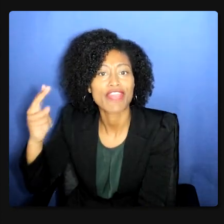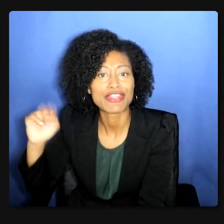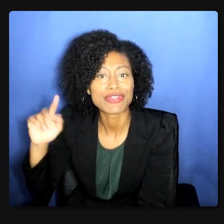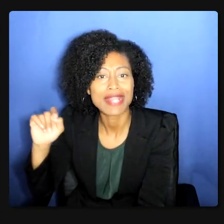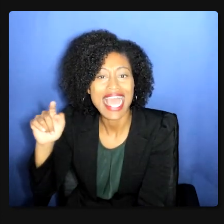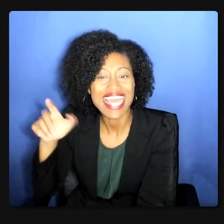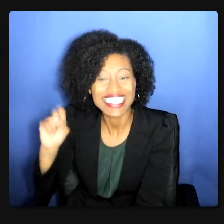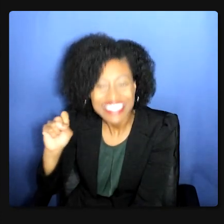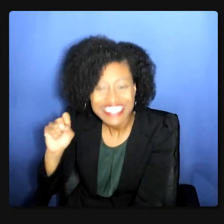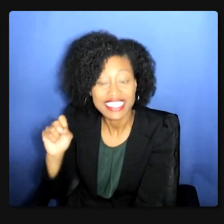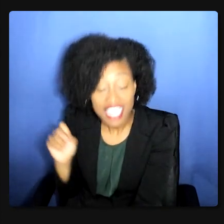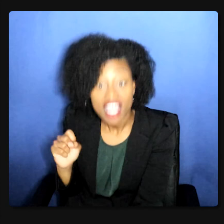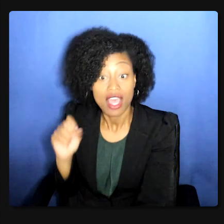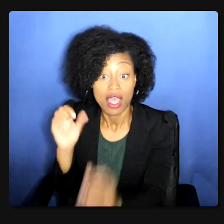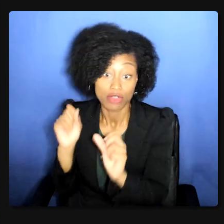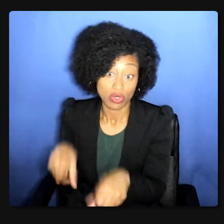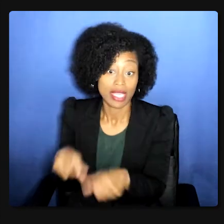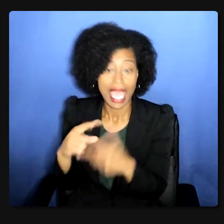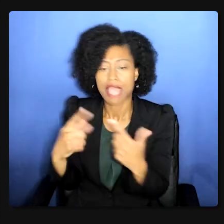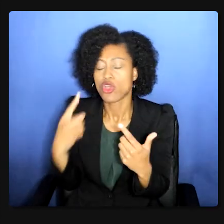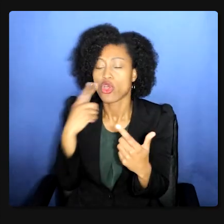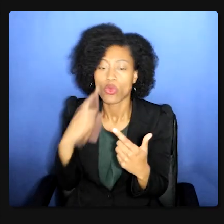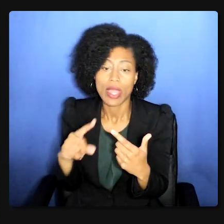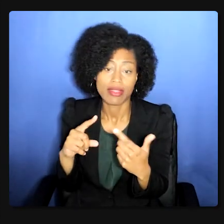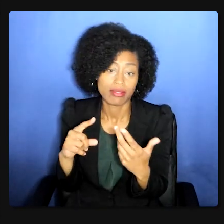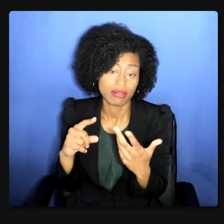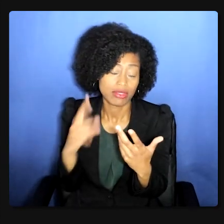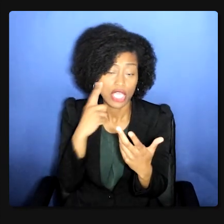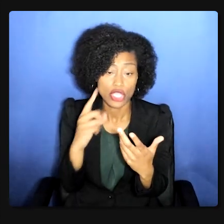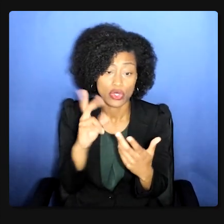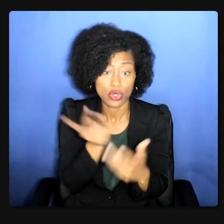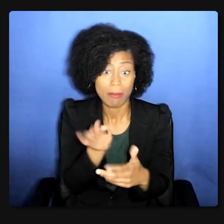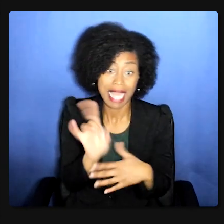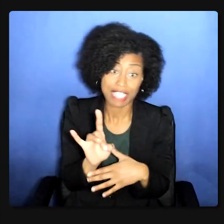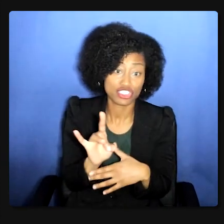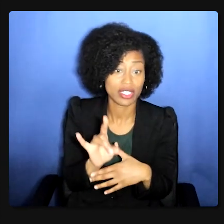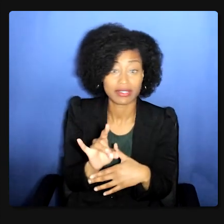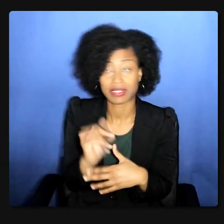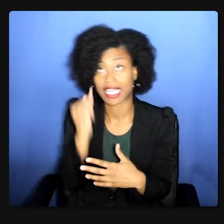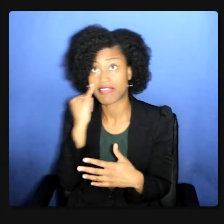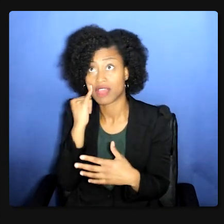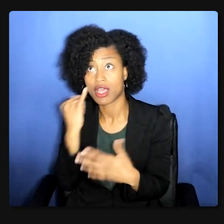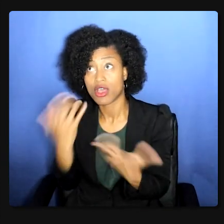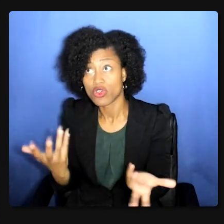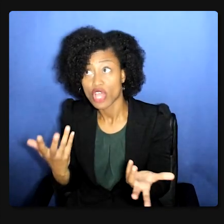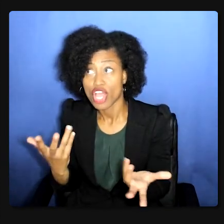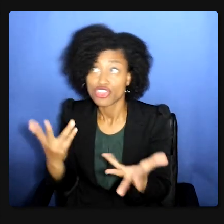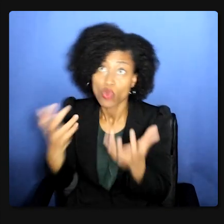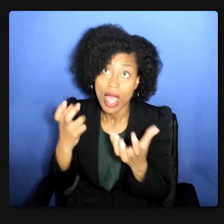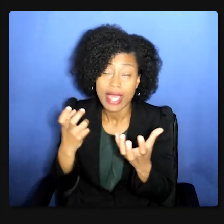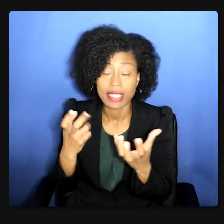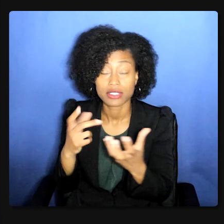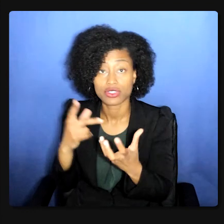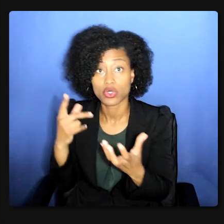You create a great game that runs on Kubernetes with Thundernetes, right. And at the point in time, you know, you want...